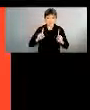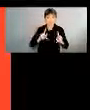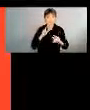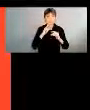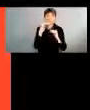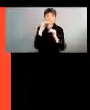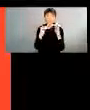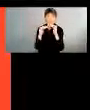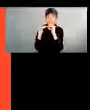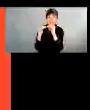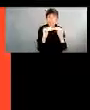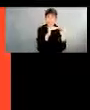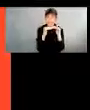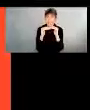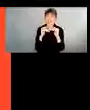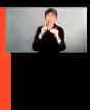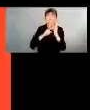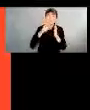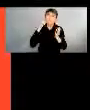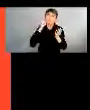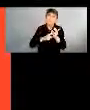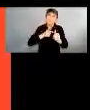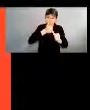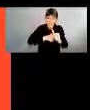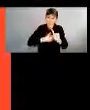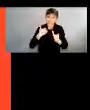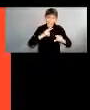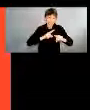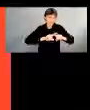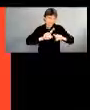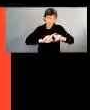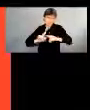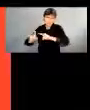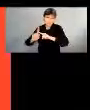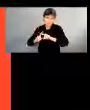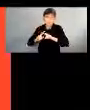differences amongst all people in a community group or organization are accommodated on